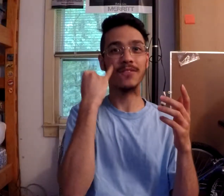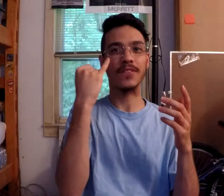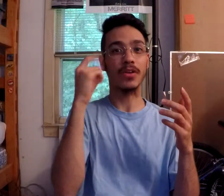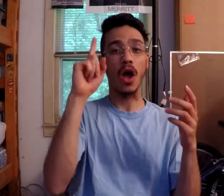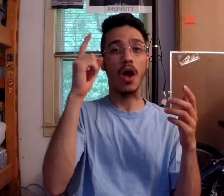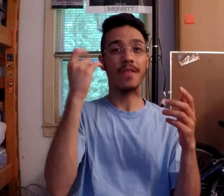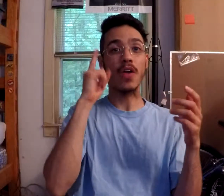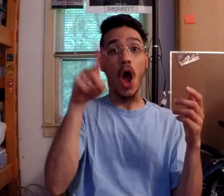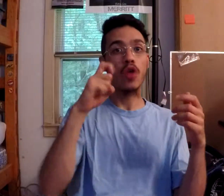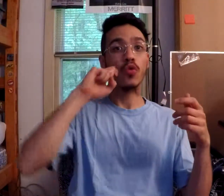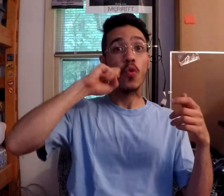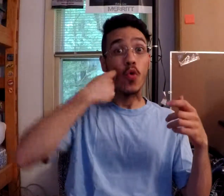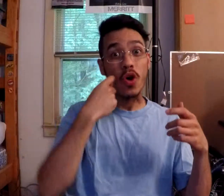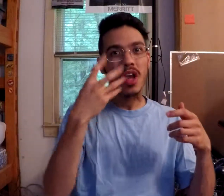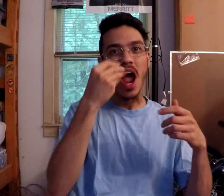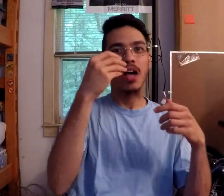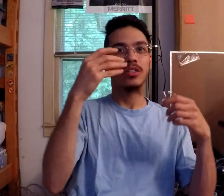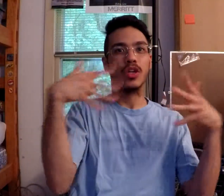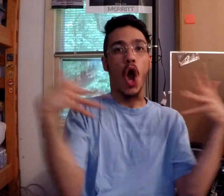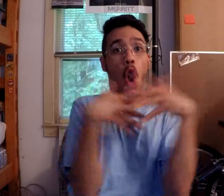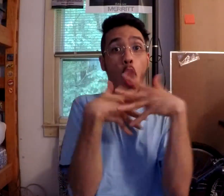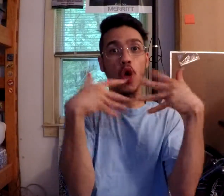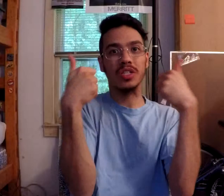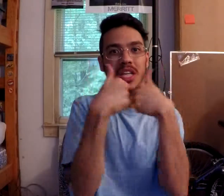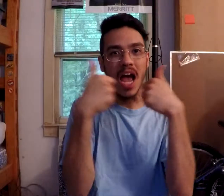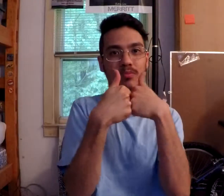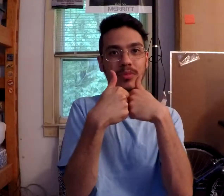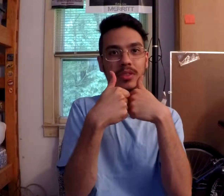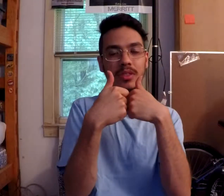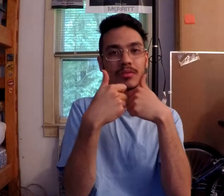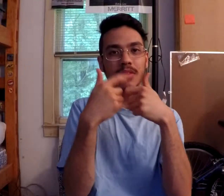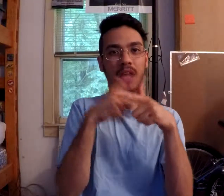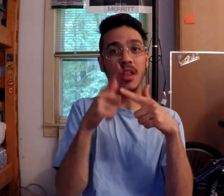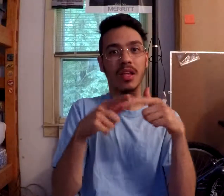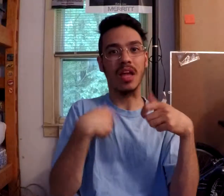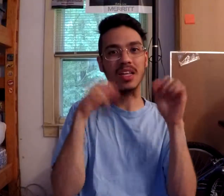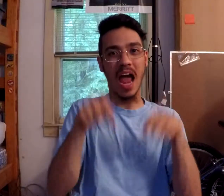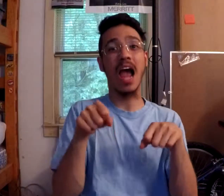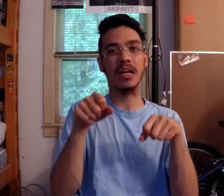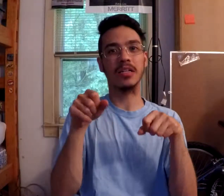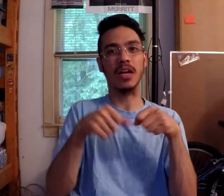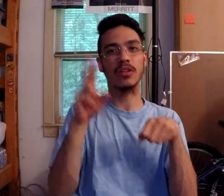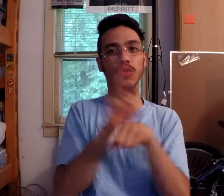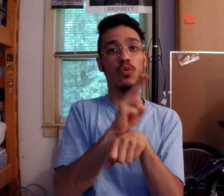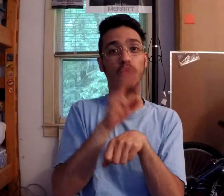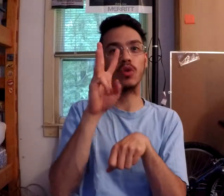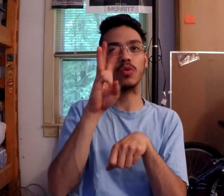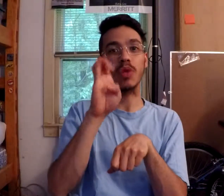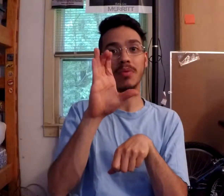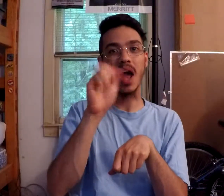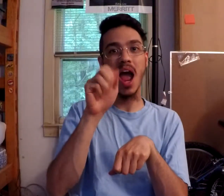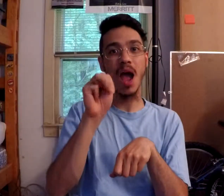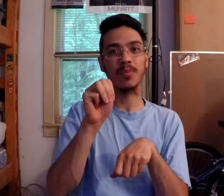If I playing cool or horror on RPG Maker then I need to use a webcam.